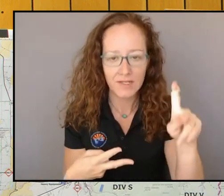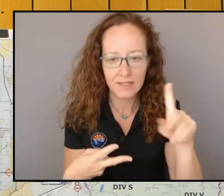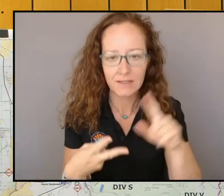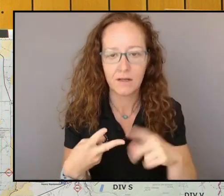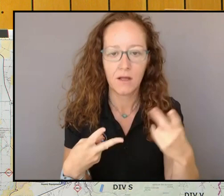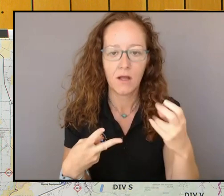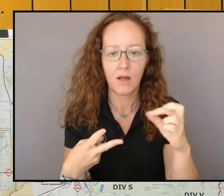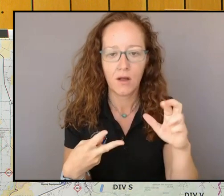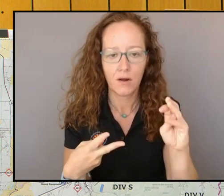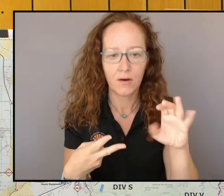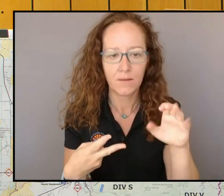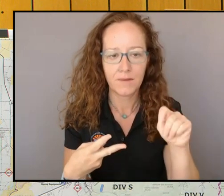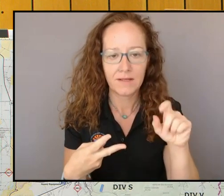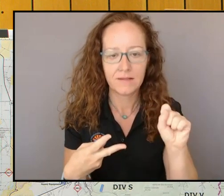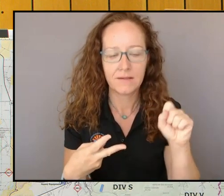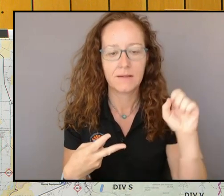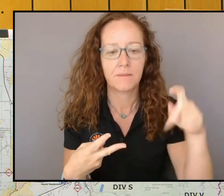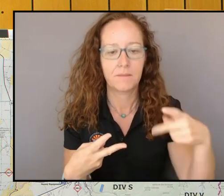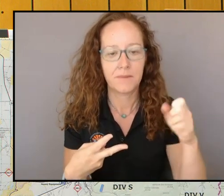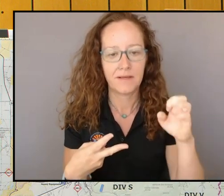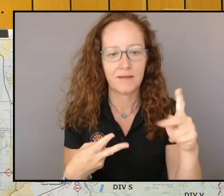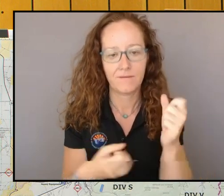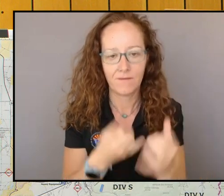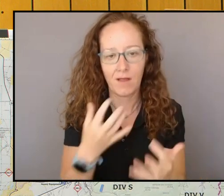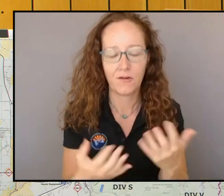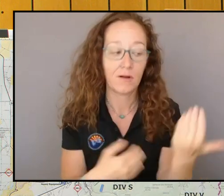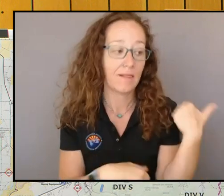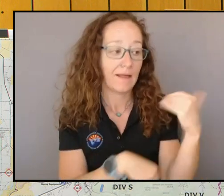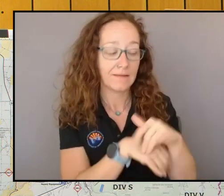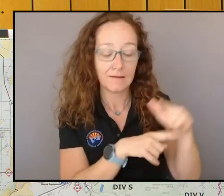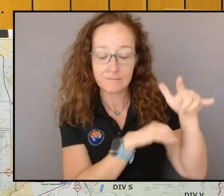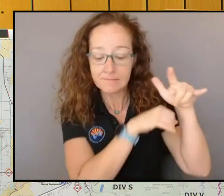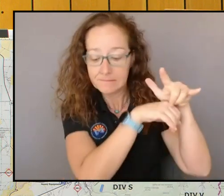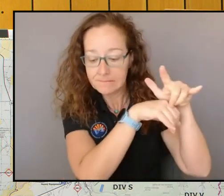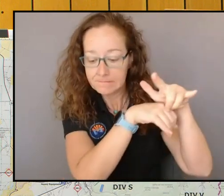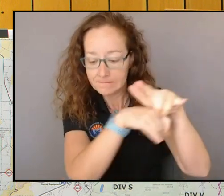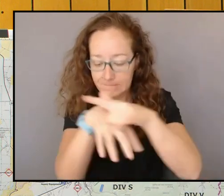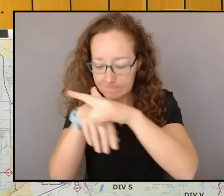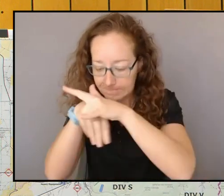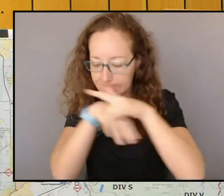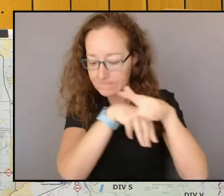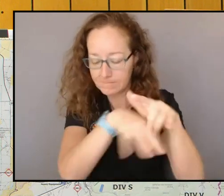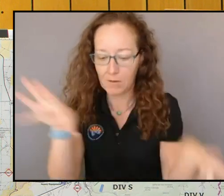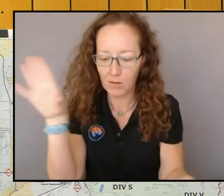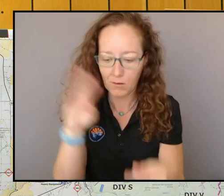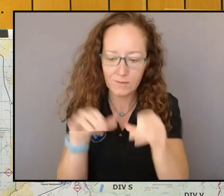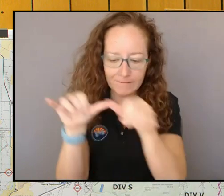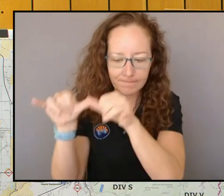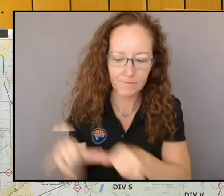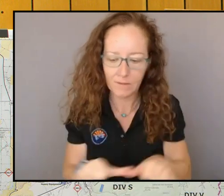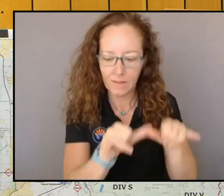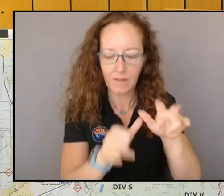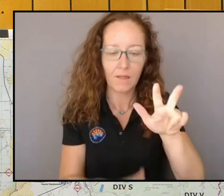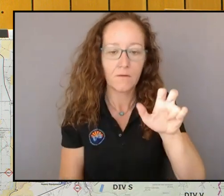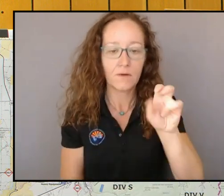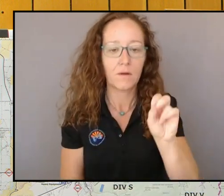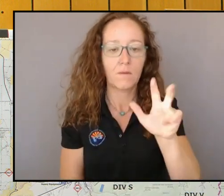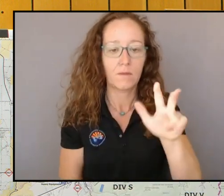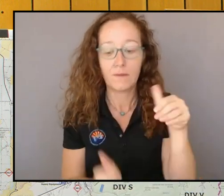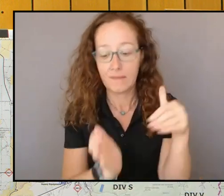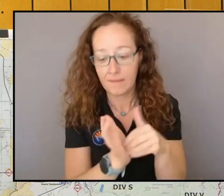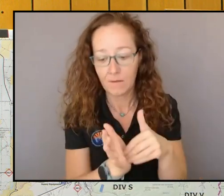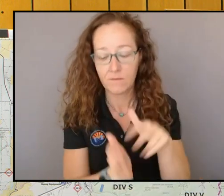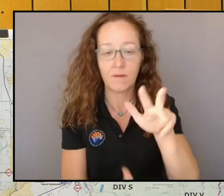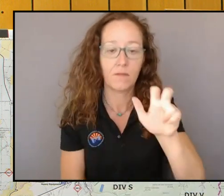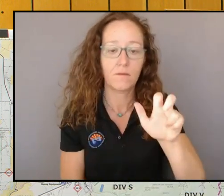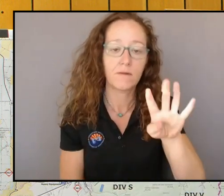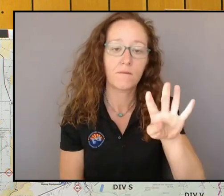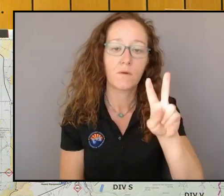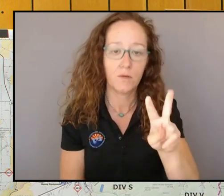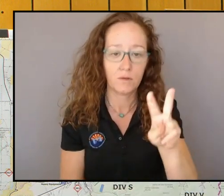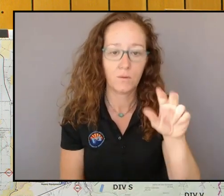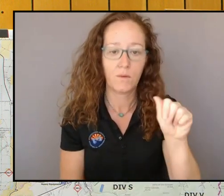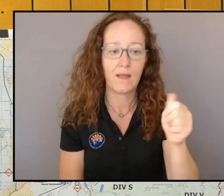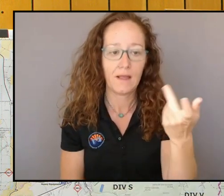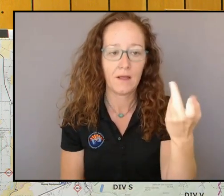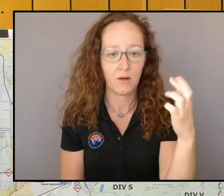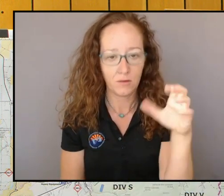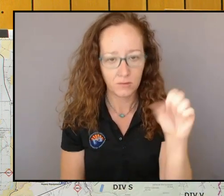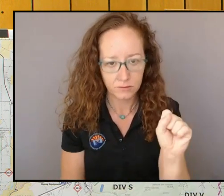the fire acreage at 303,342 acres. It's 34% contained and